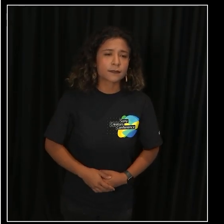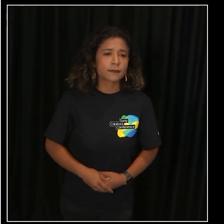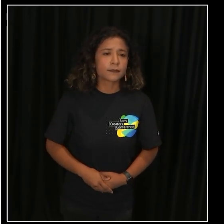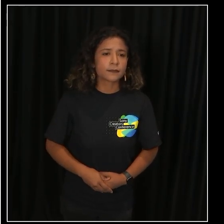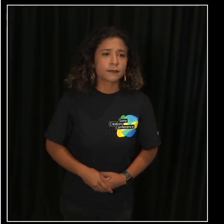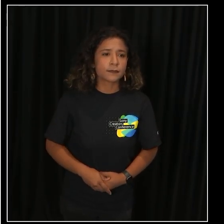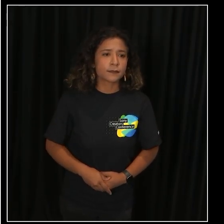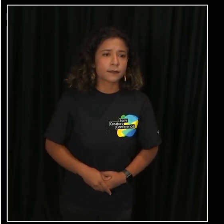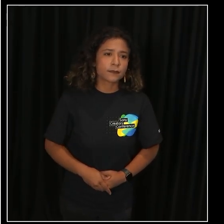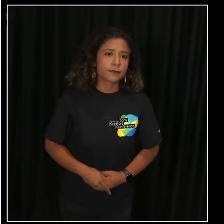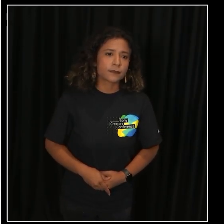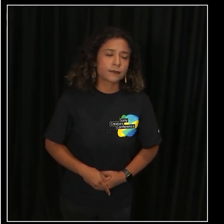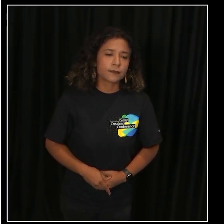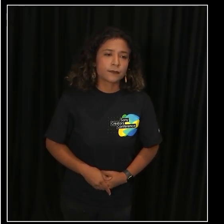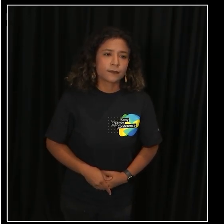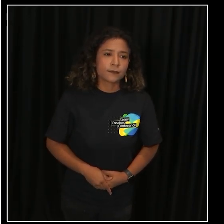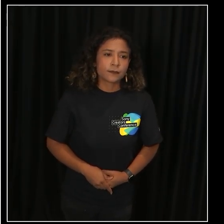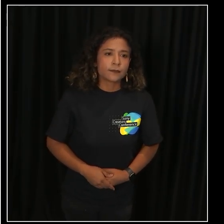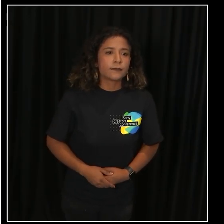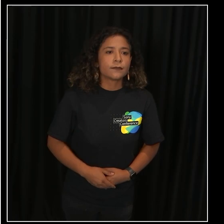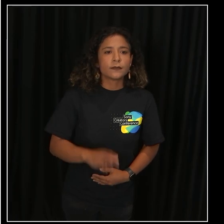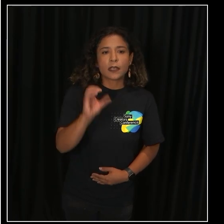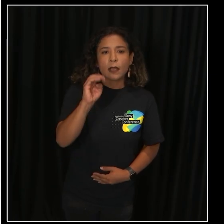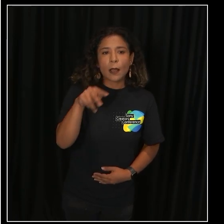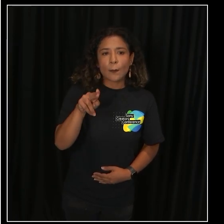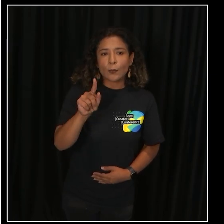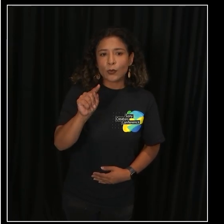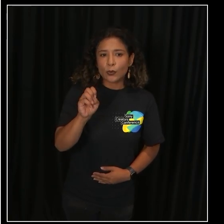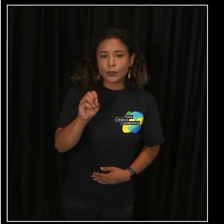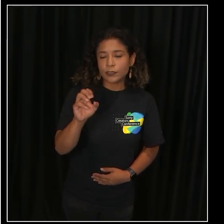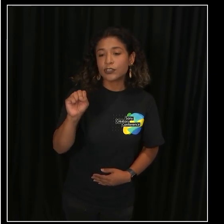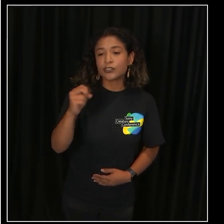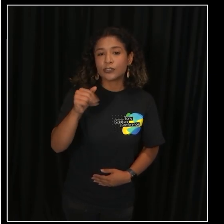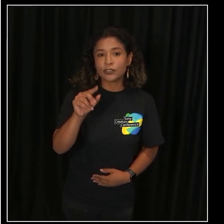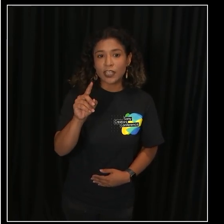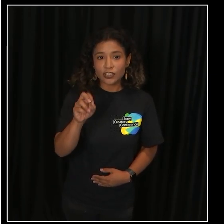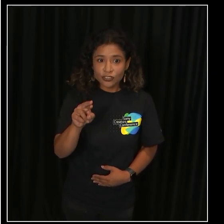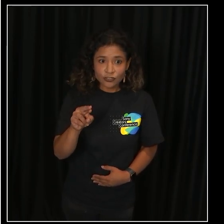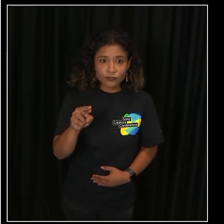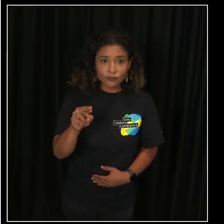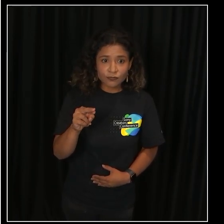The compiled compute shader was less than 300 instructions, 200 of which was ALU.